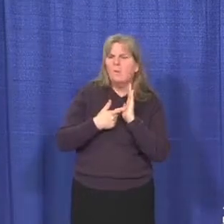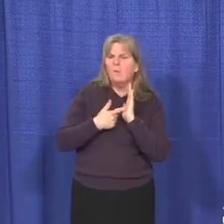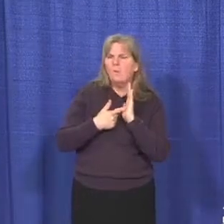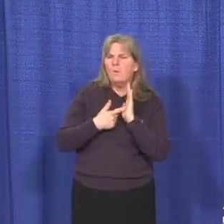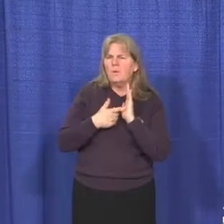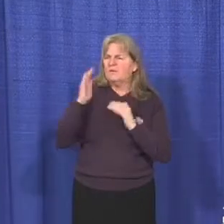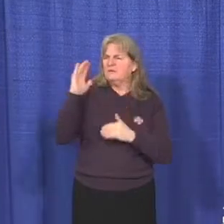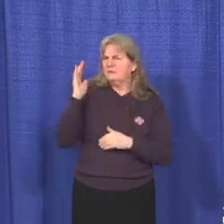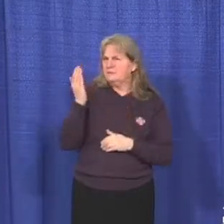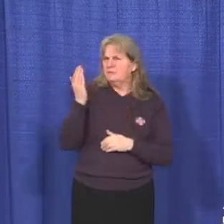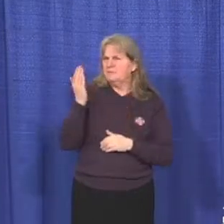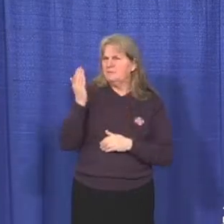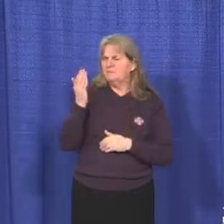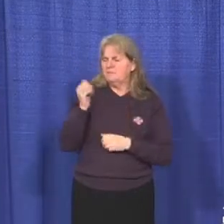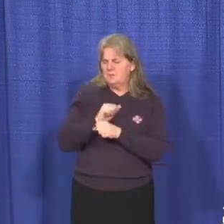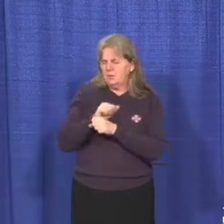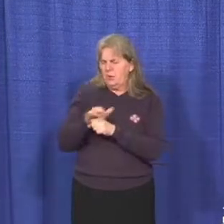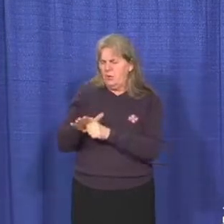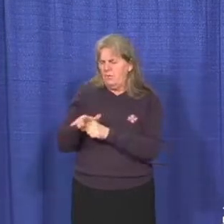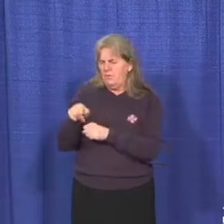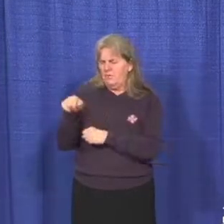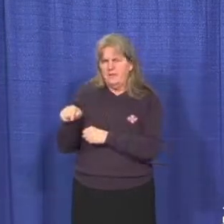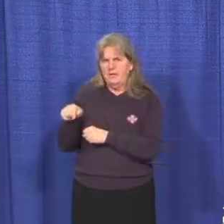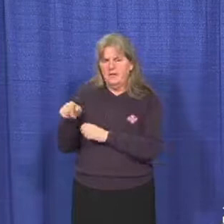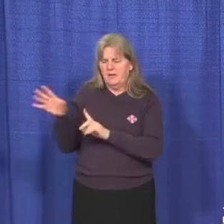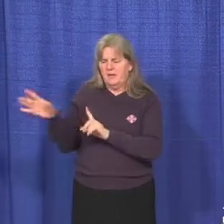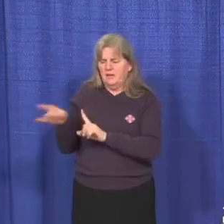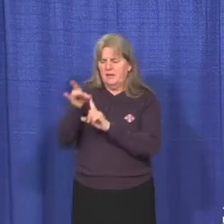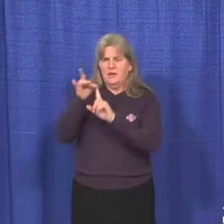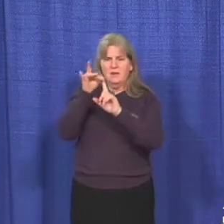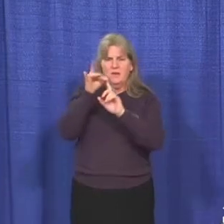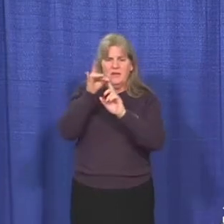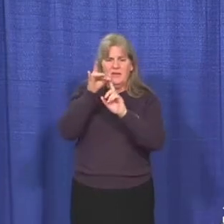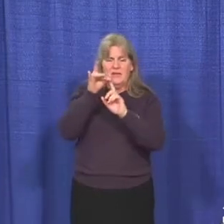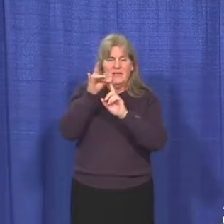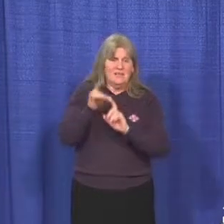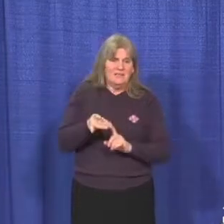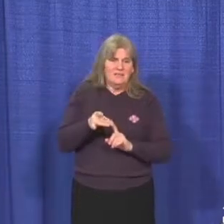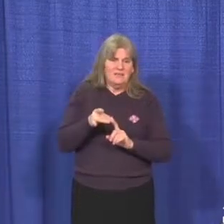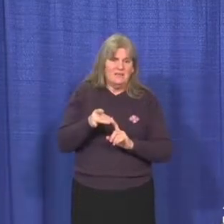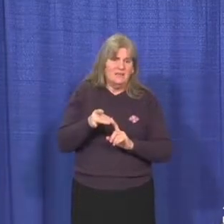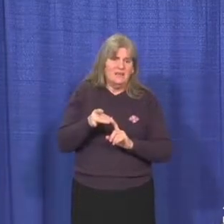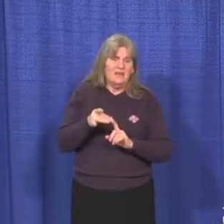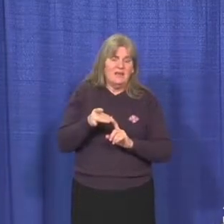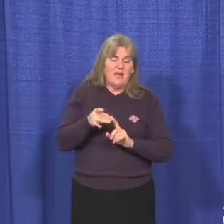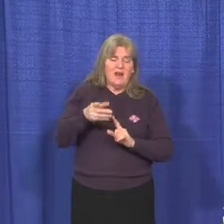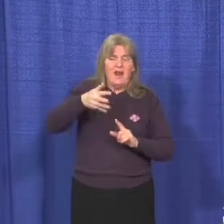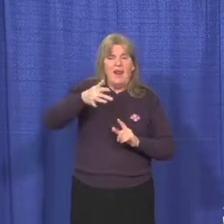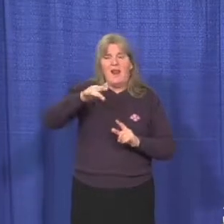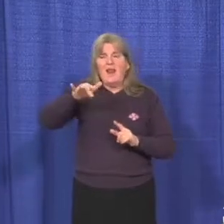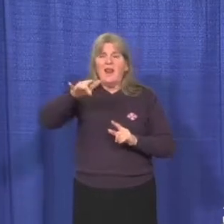what we find is that the COVID virus can linger and last on